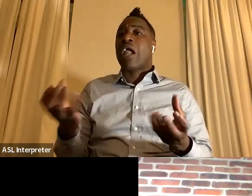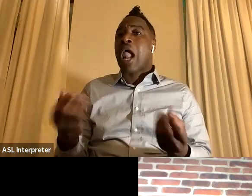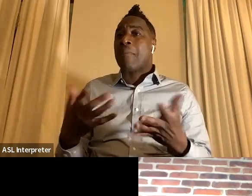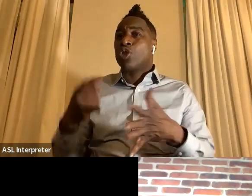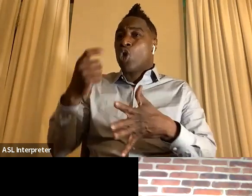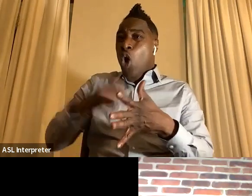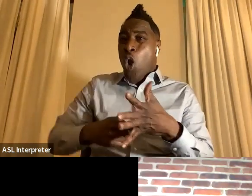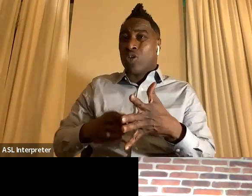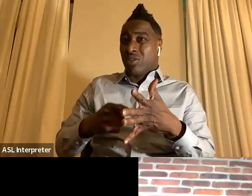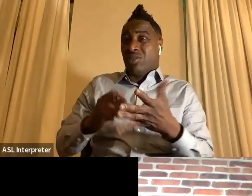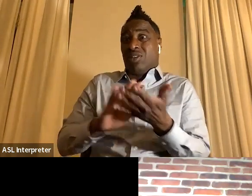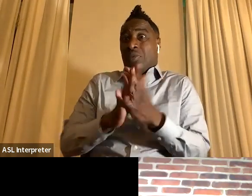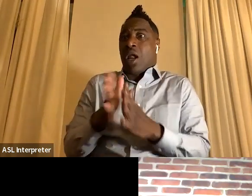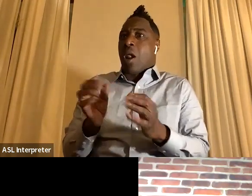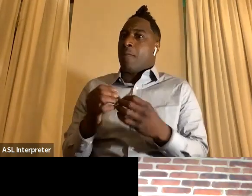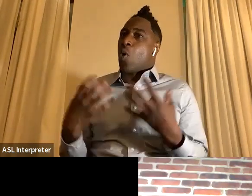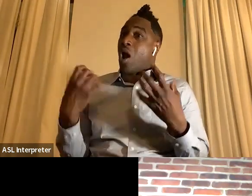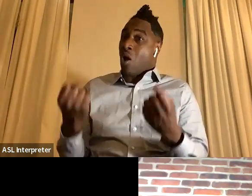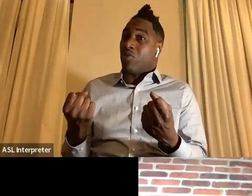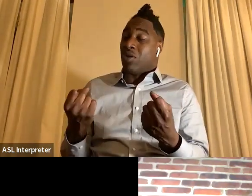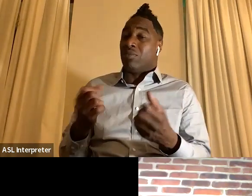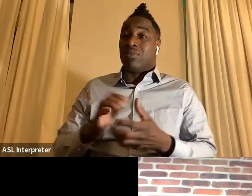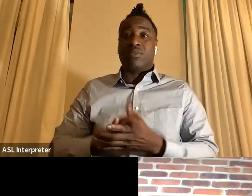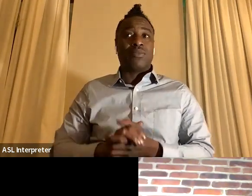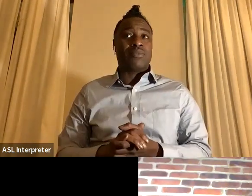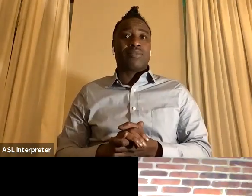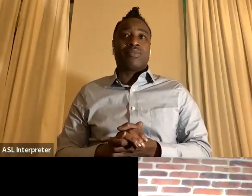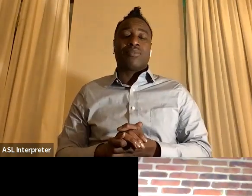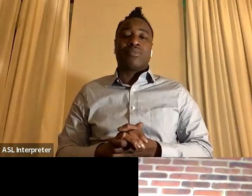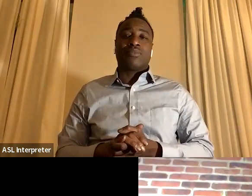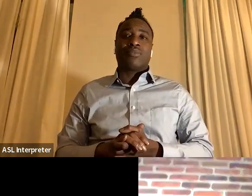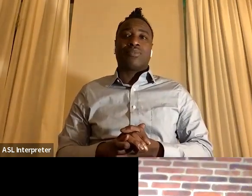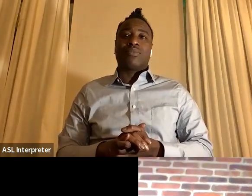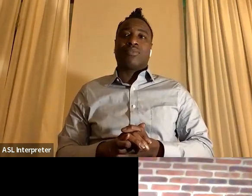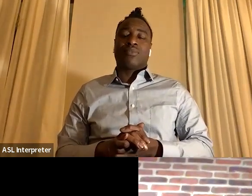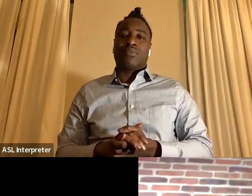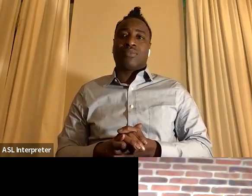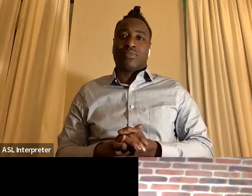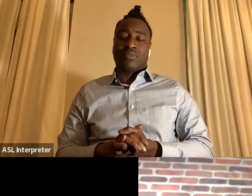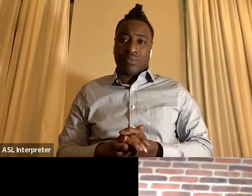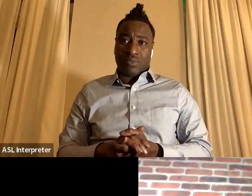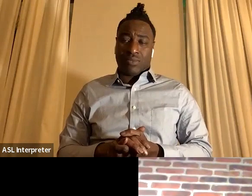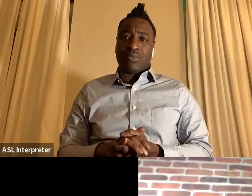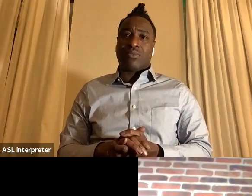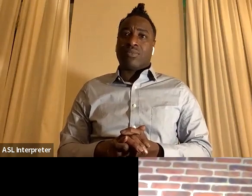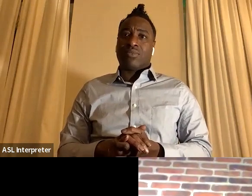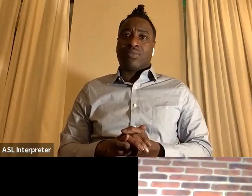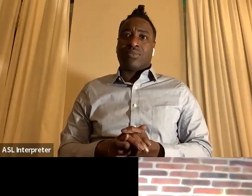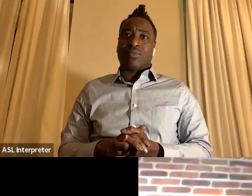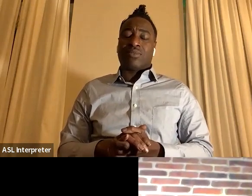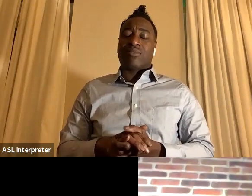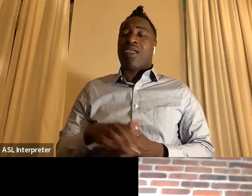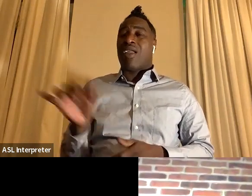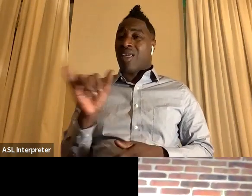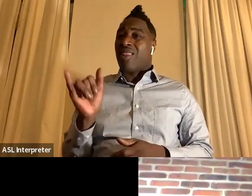You know, like the monetary value of our life of